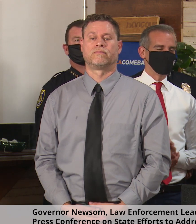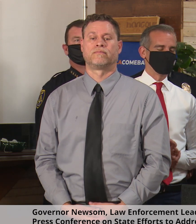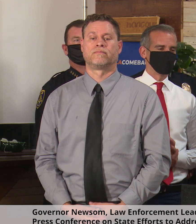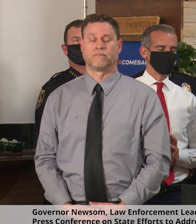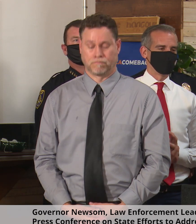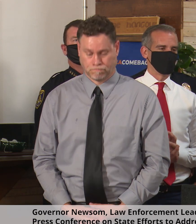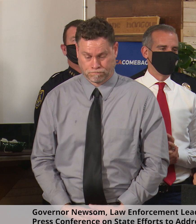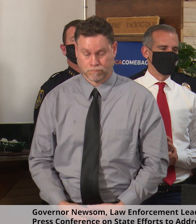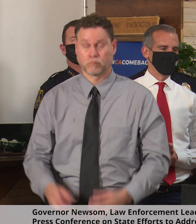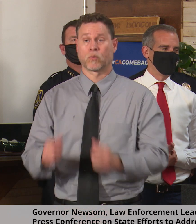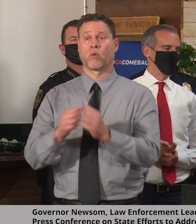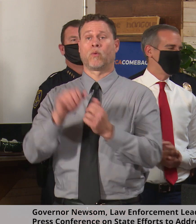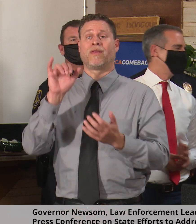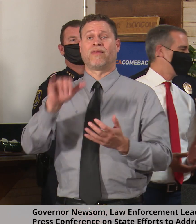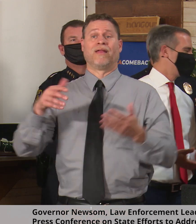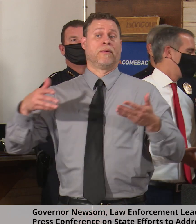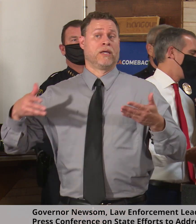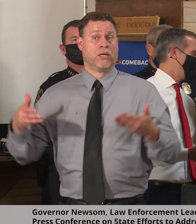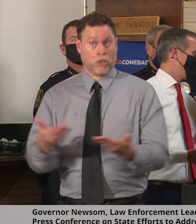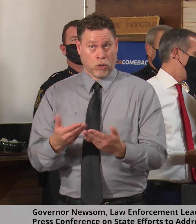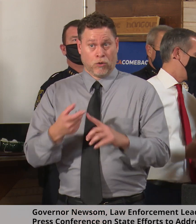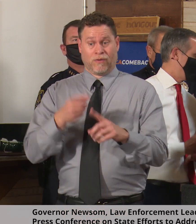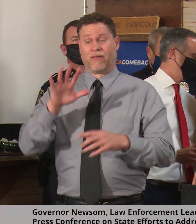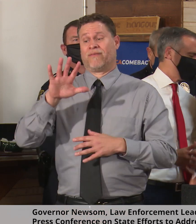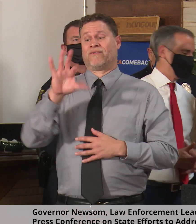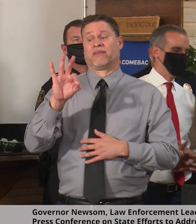So with that let me introduce from the 59th district,